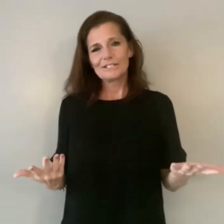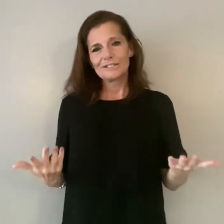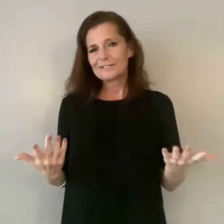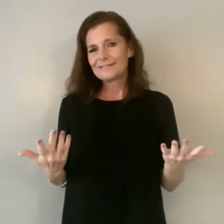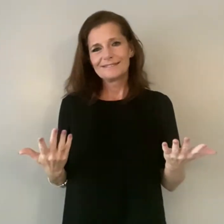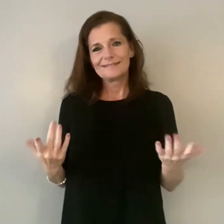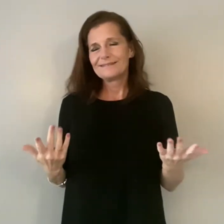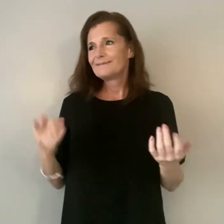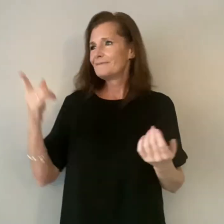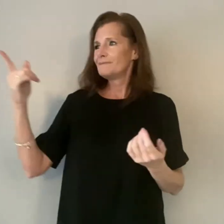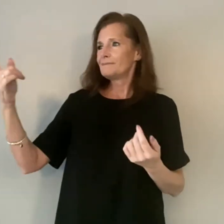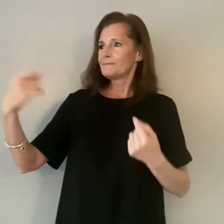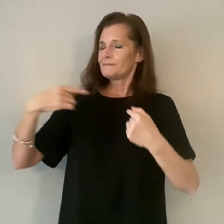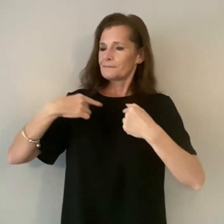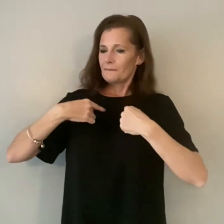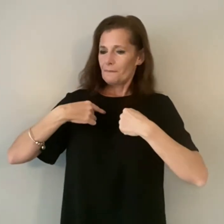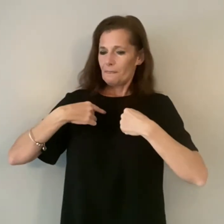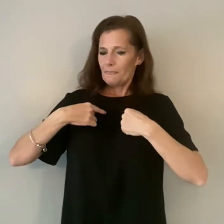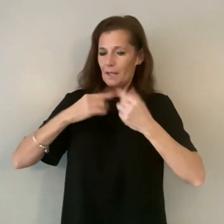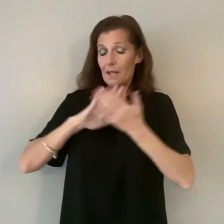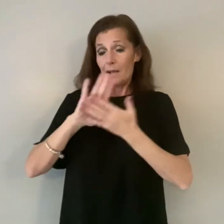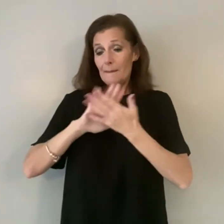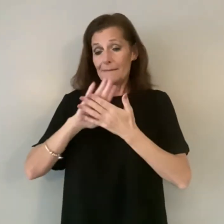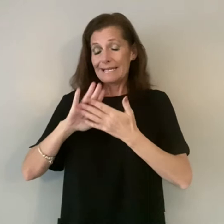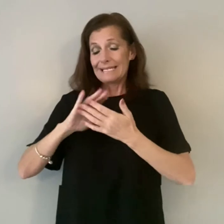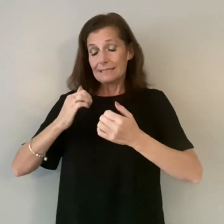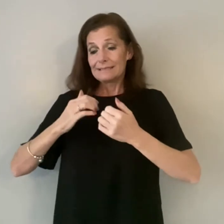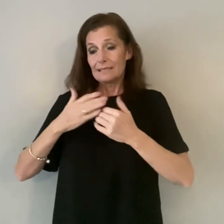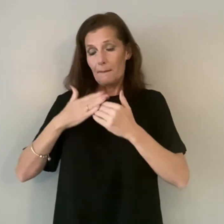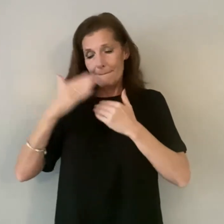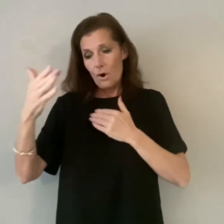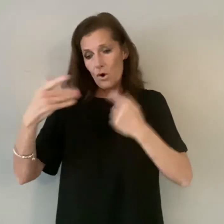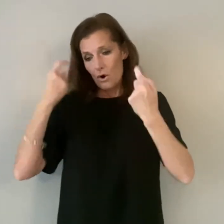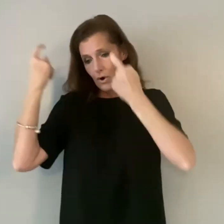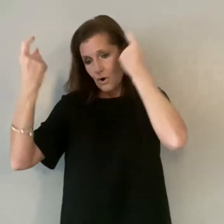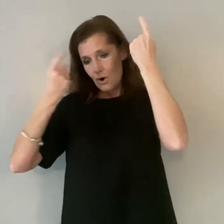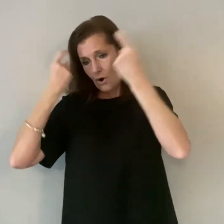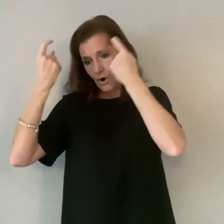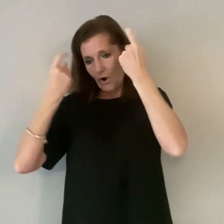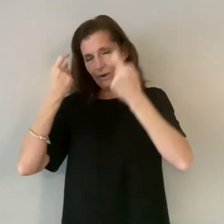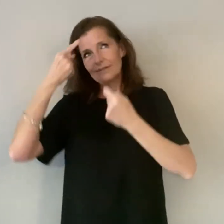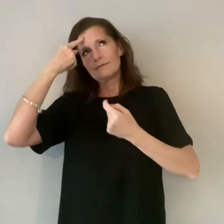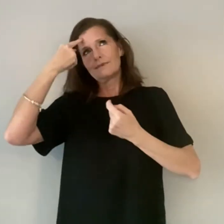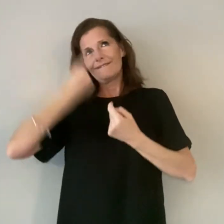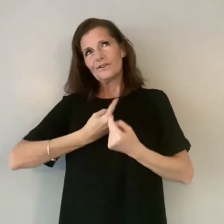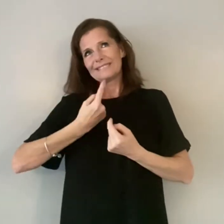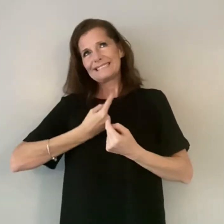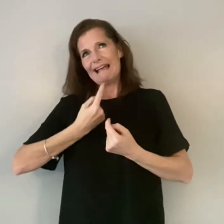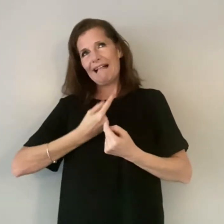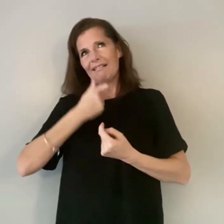But I, and this needs more work and thinking from Blazers perspective, that's just like a note to self.